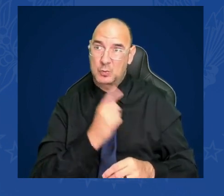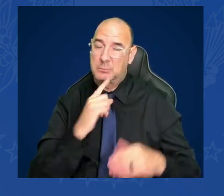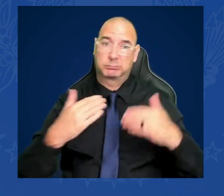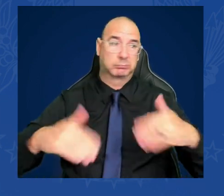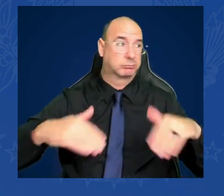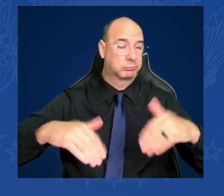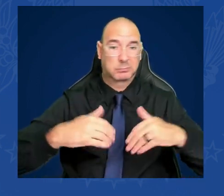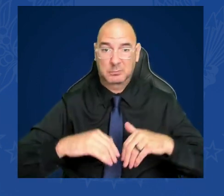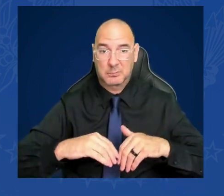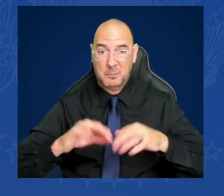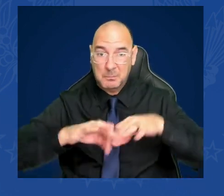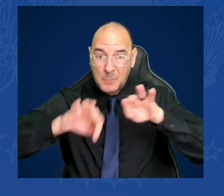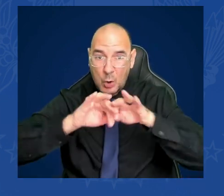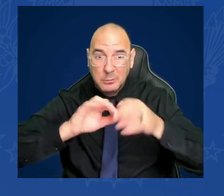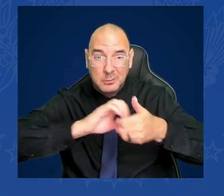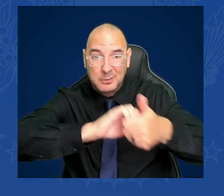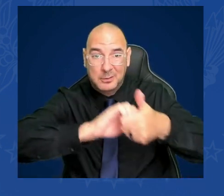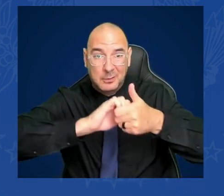And what I will tell you, as the bells ring,